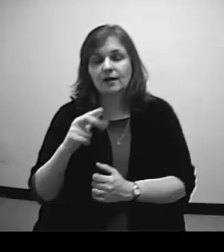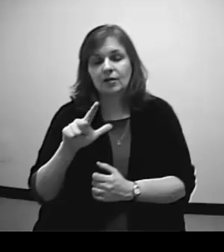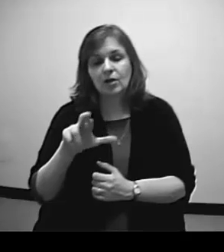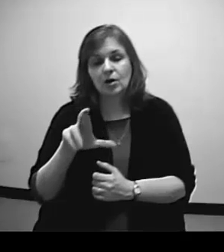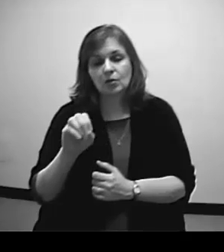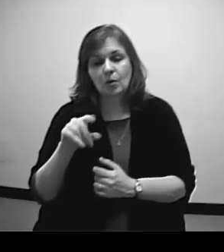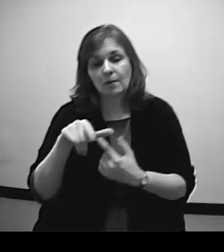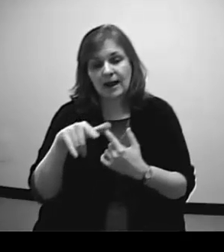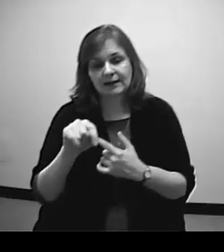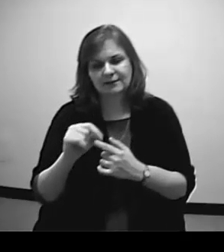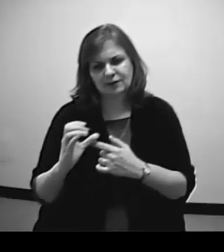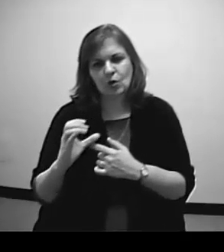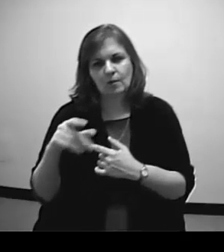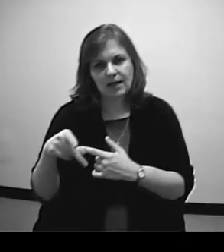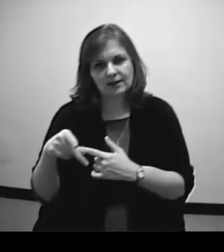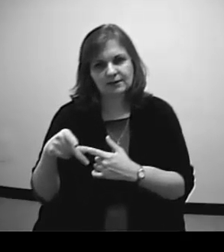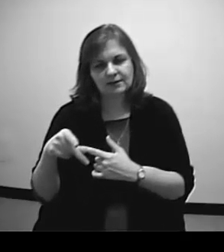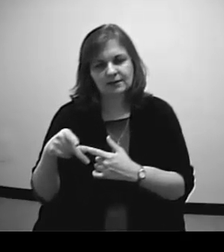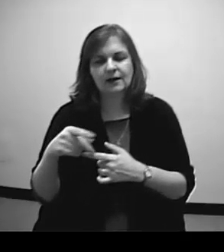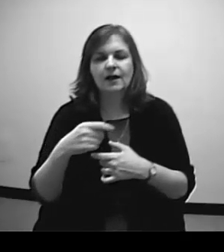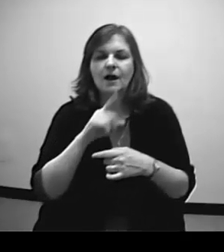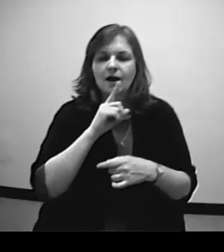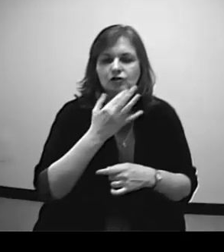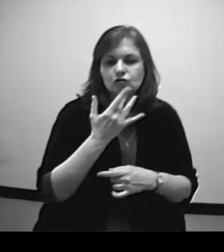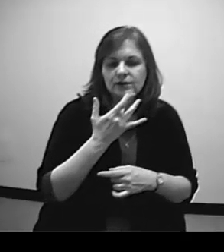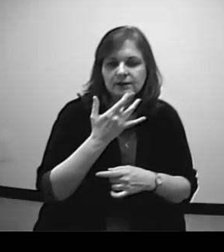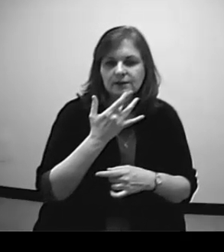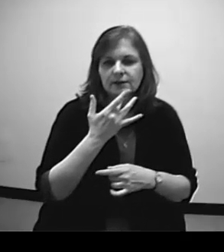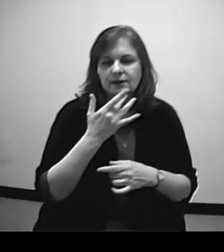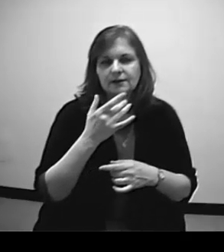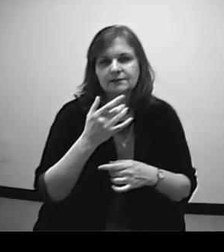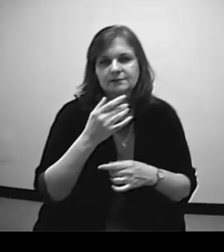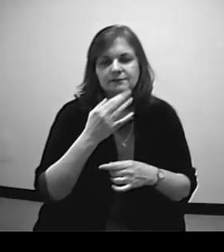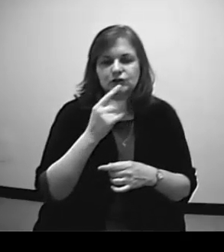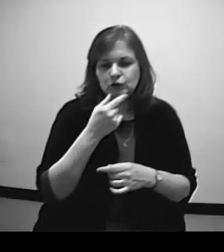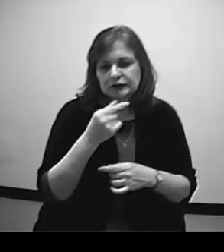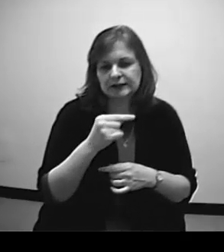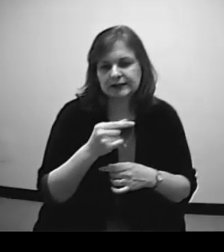plant greens because they contain a pigment known as chlorophyll